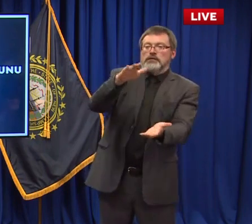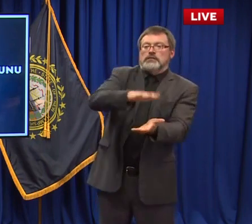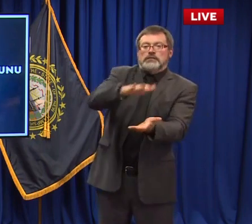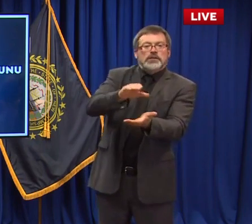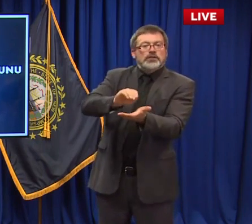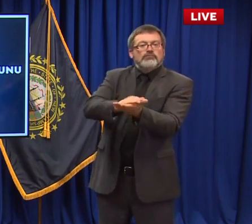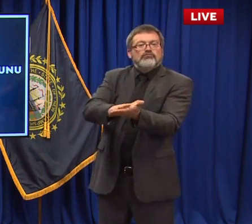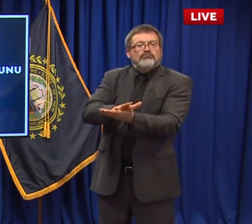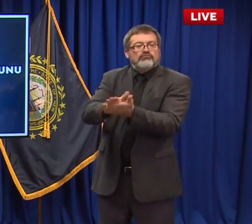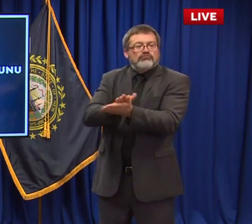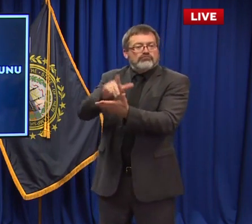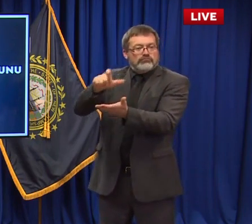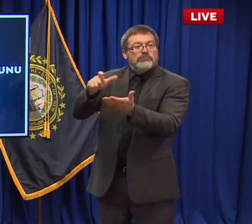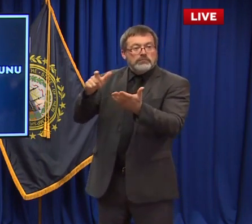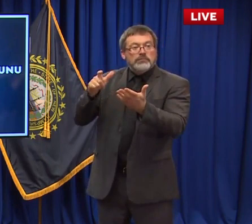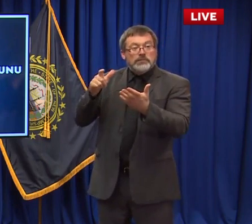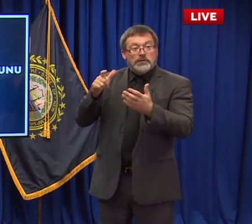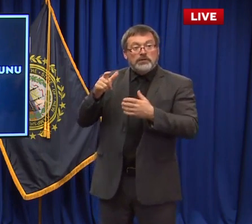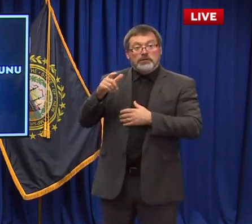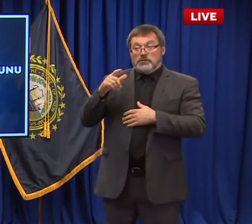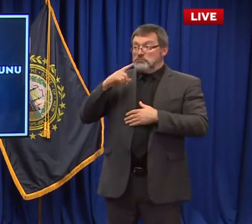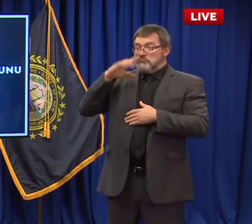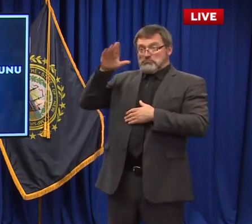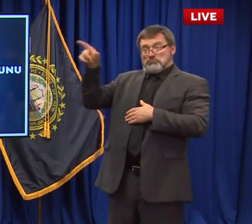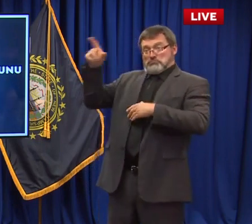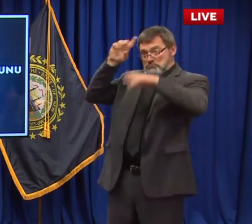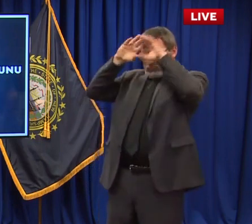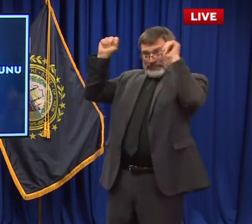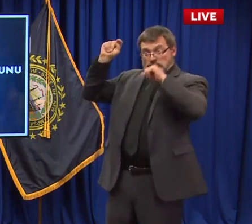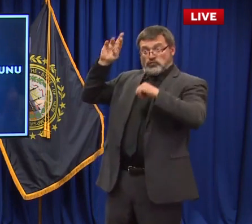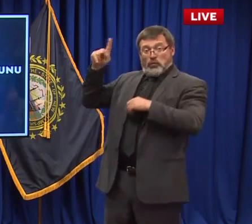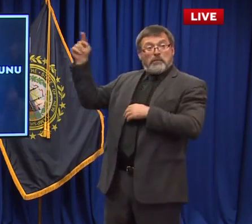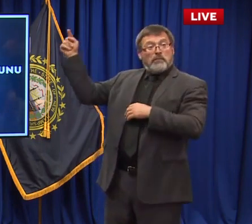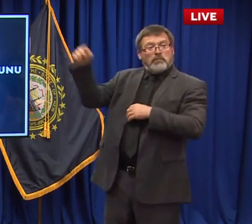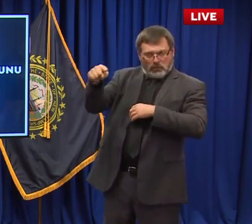WE HEARD FROM THE TRUMP CAMPAIGN THEY WILL BE WEARING MASKS THEMSELVES.